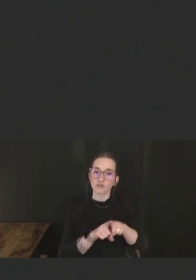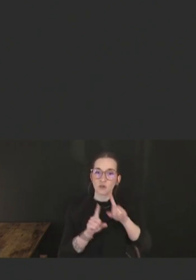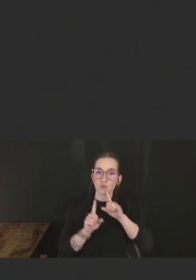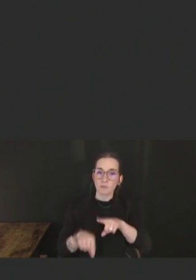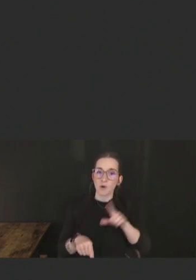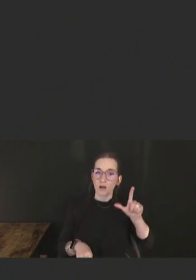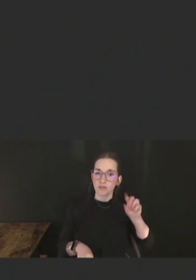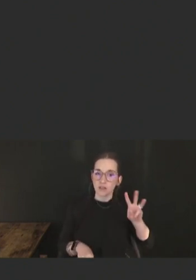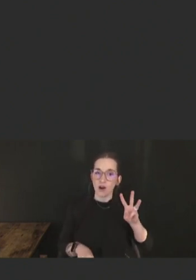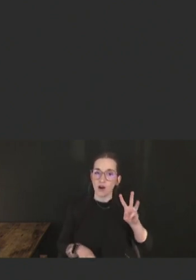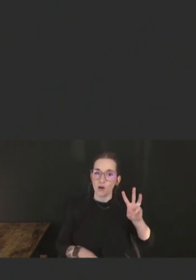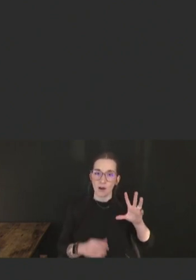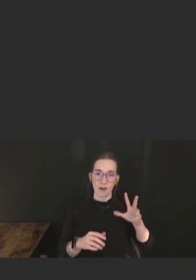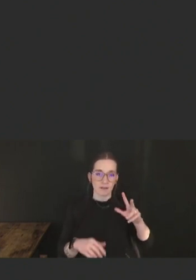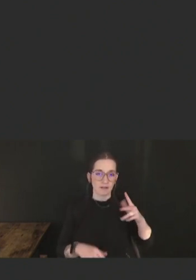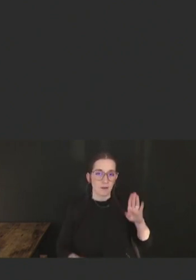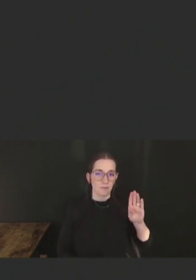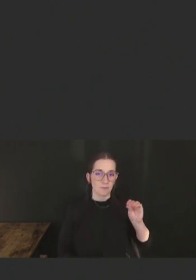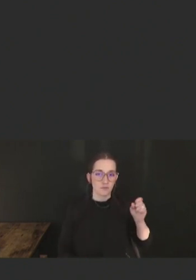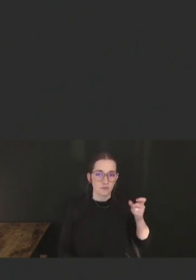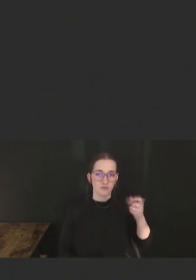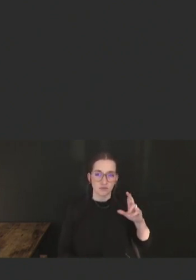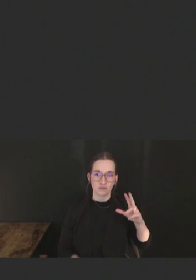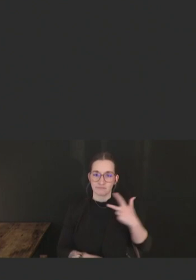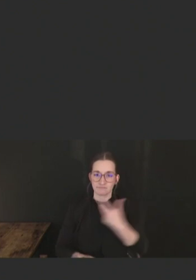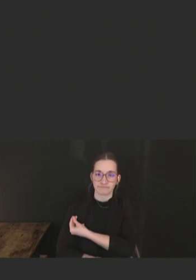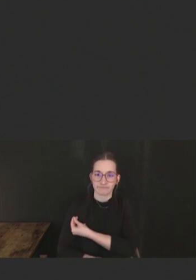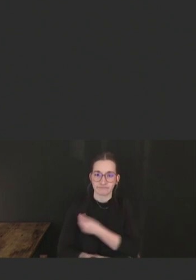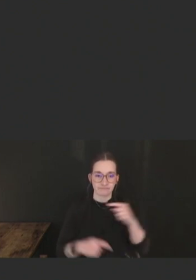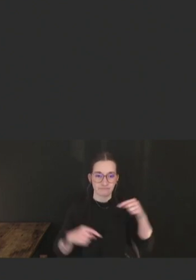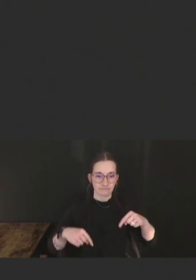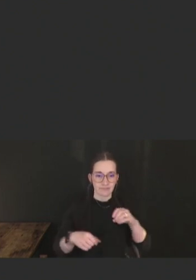For the last two years, I've advocated for government collaborative efforts with service organizations.